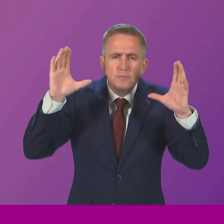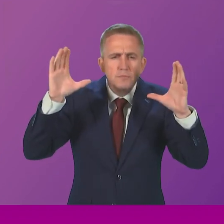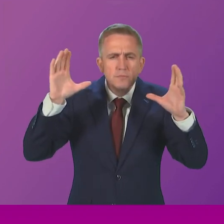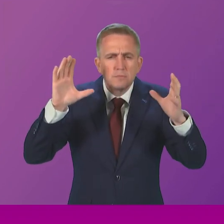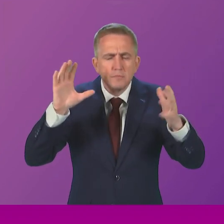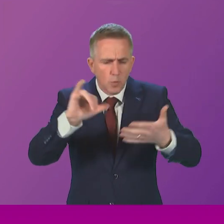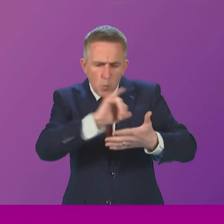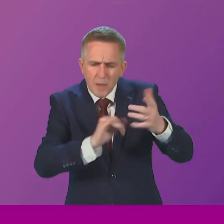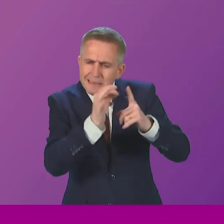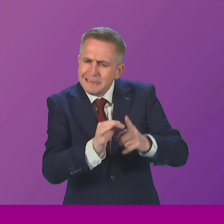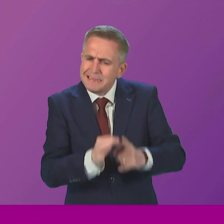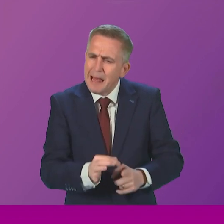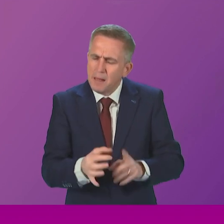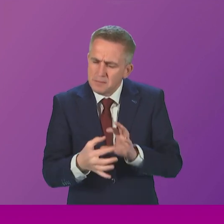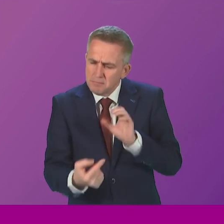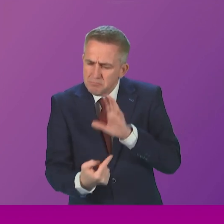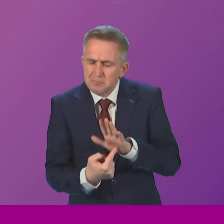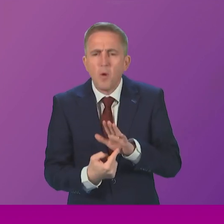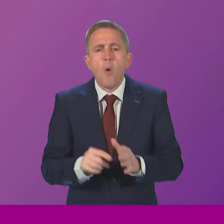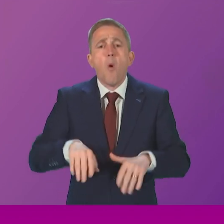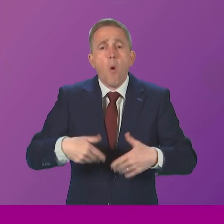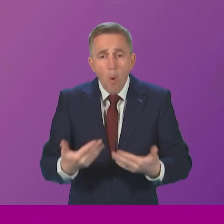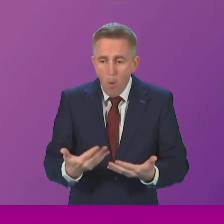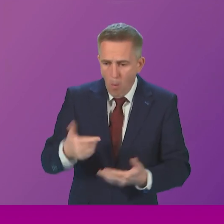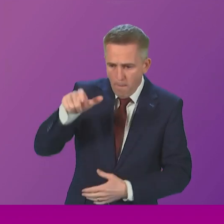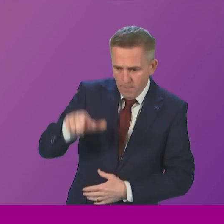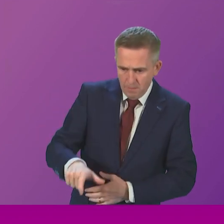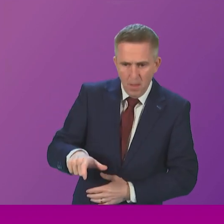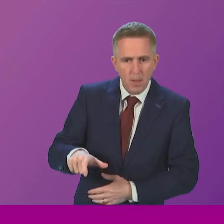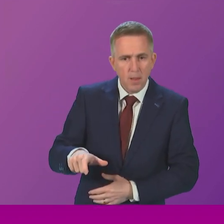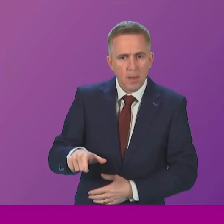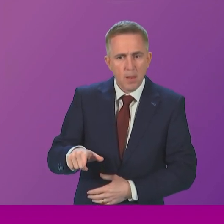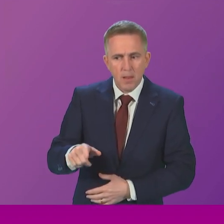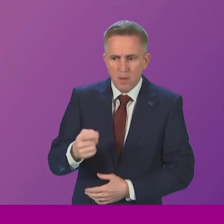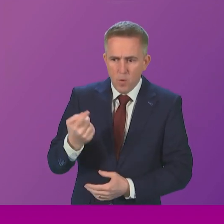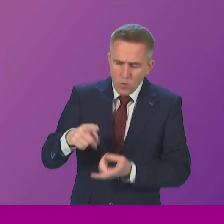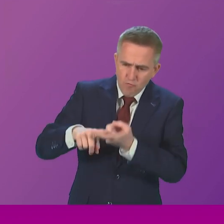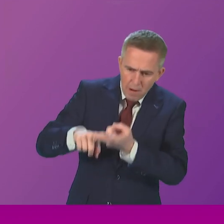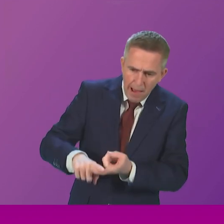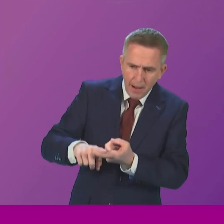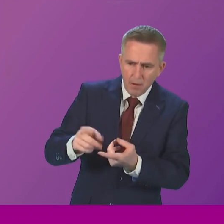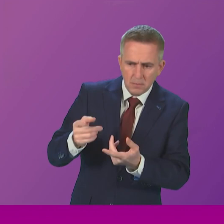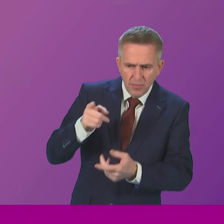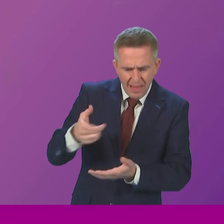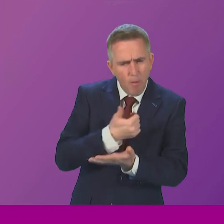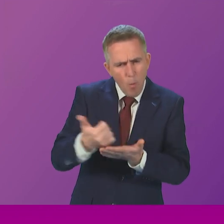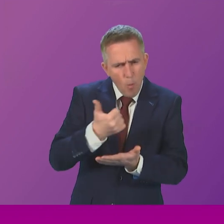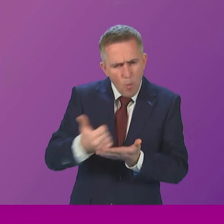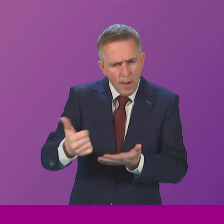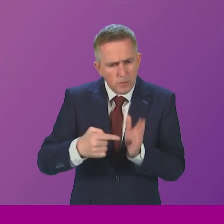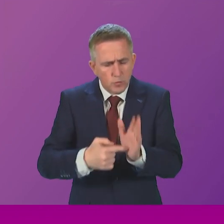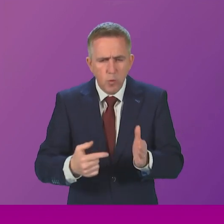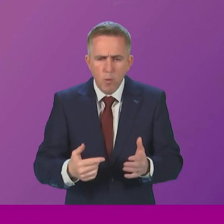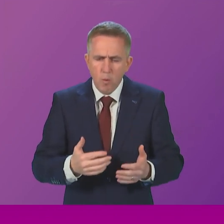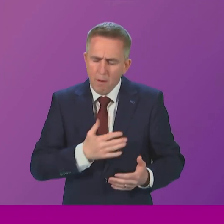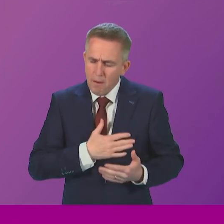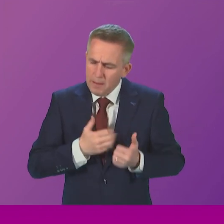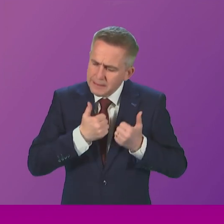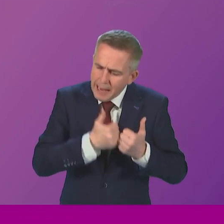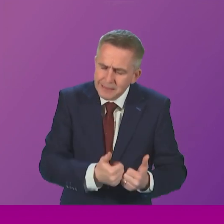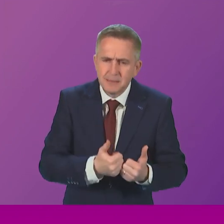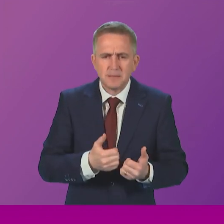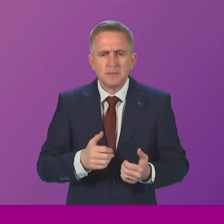or is it people who can be depended upon to show kindness, grace, forgiveness,